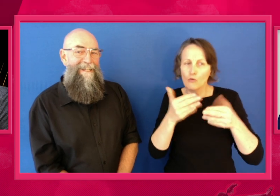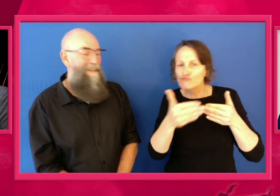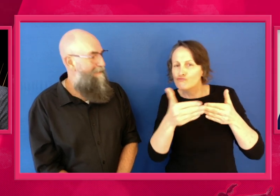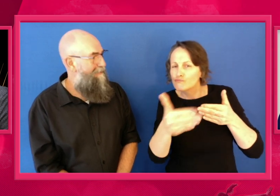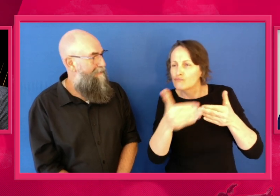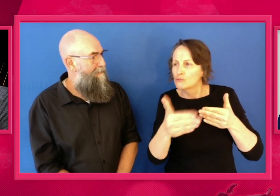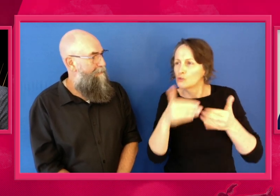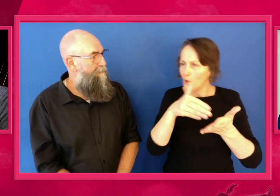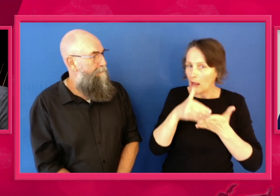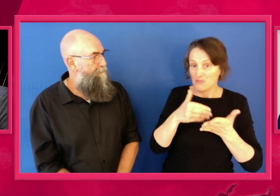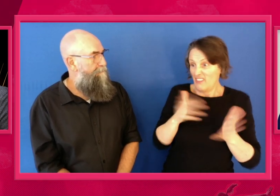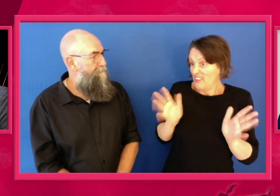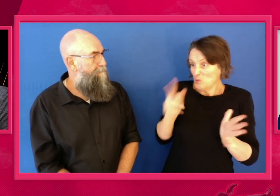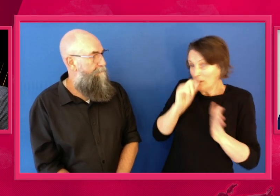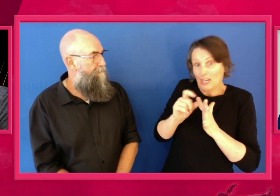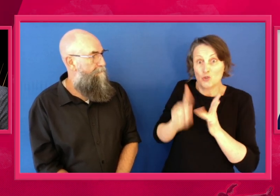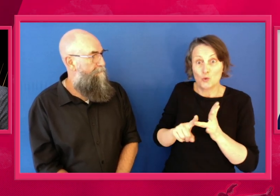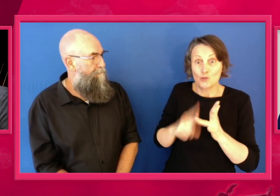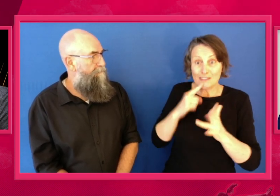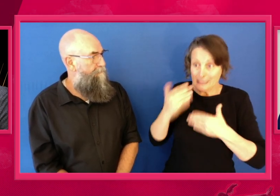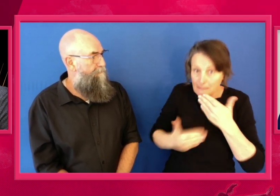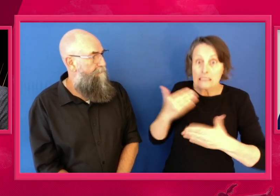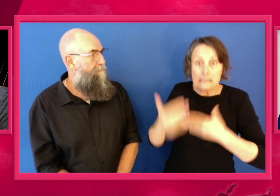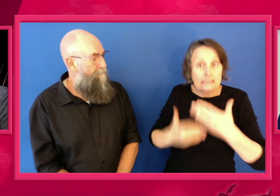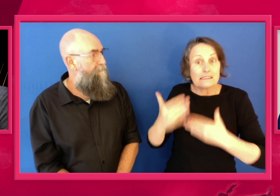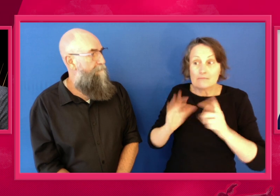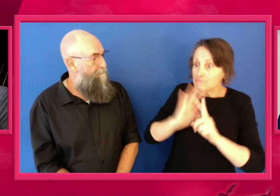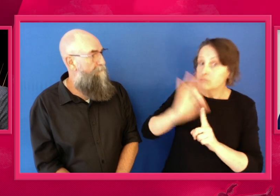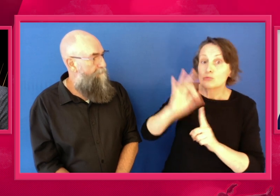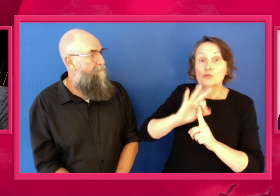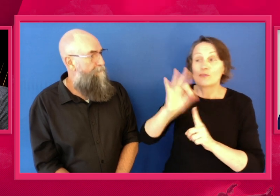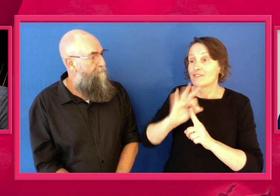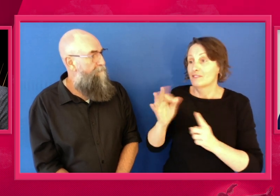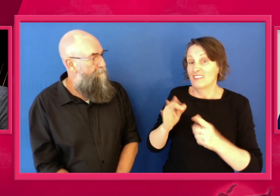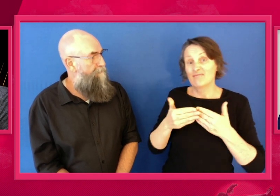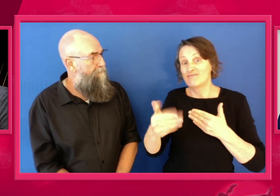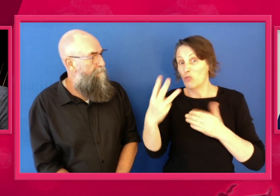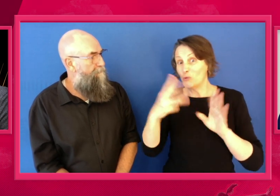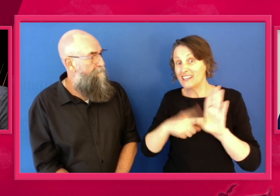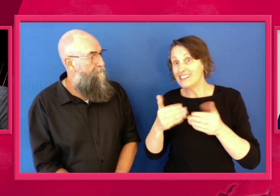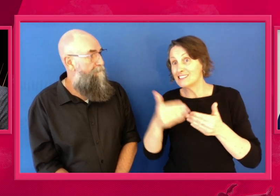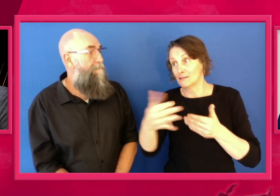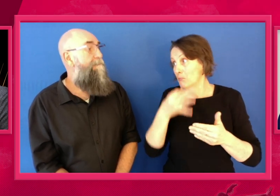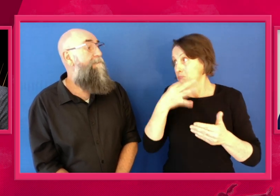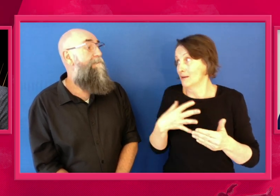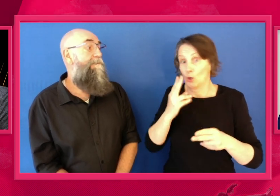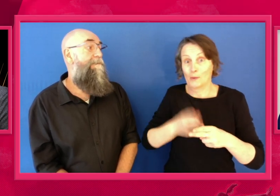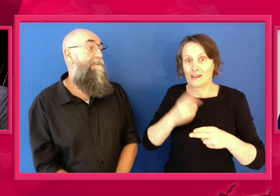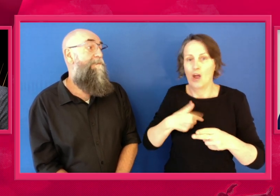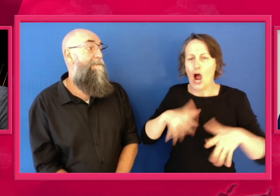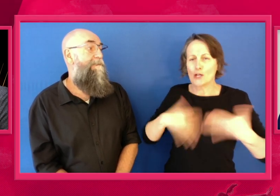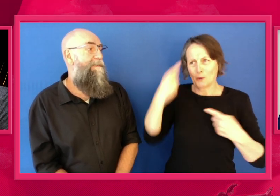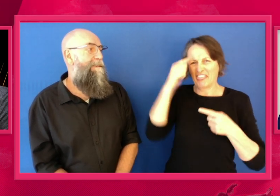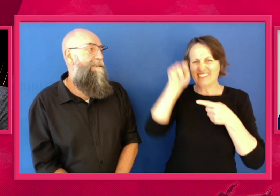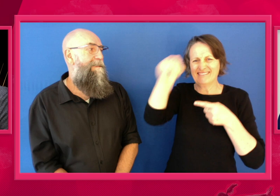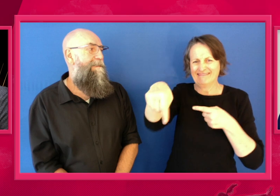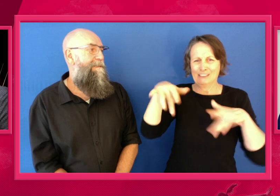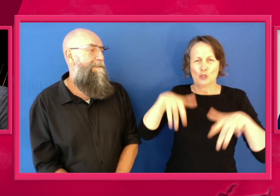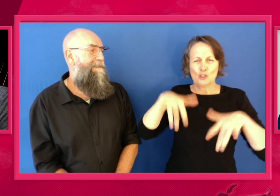you know, that's, that's all, that's all we can do is just keep trying and, and as I said,